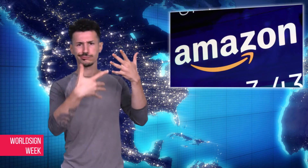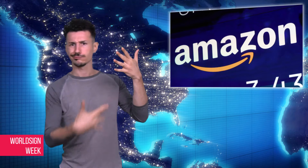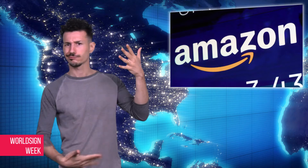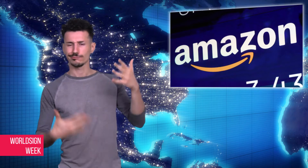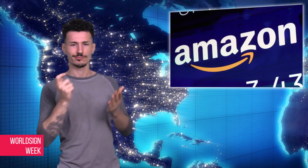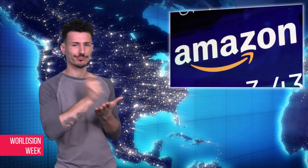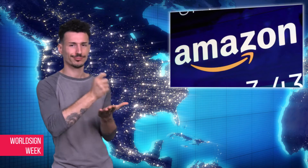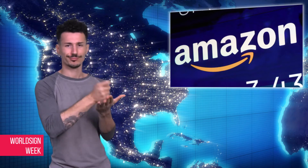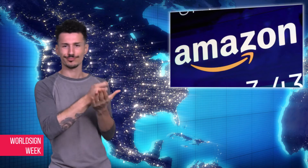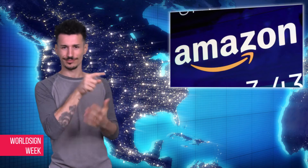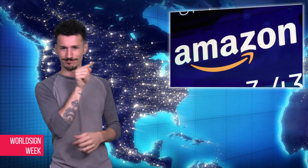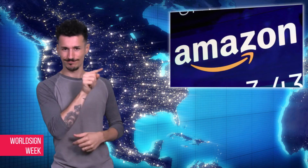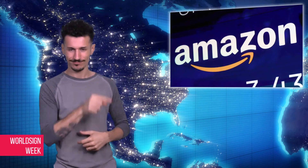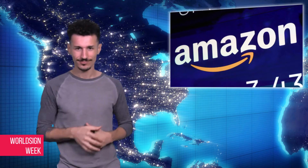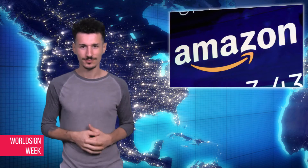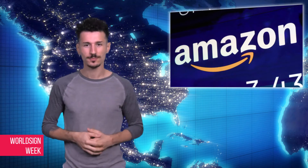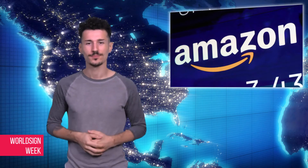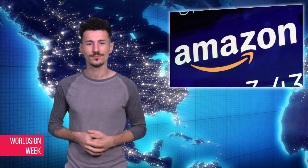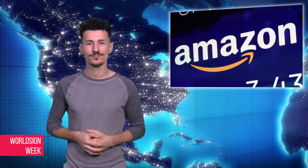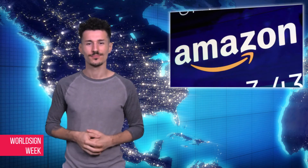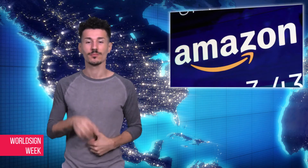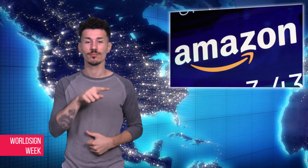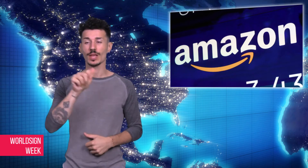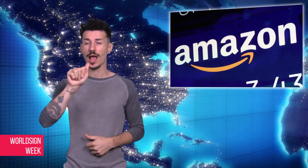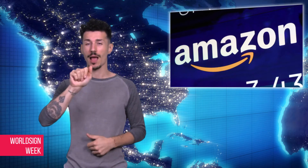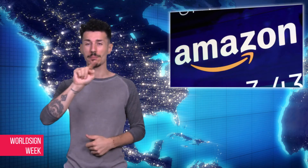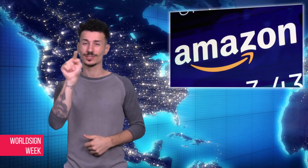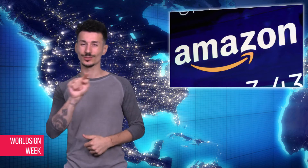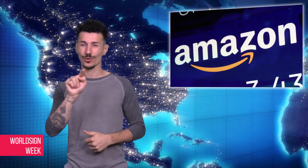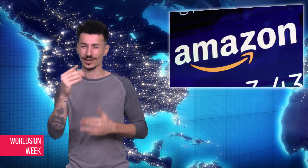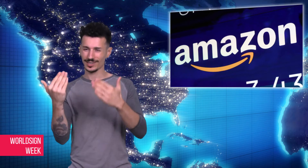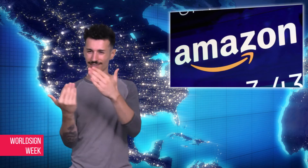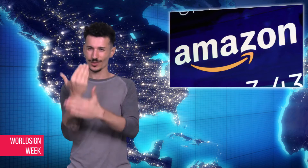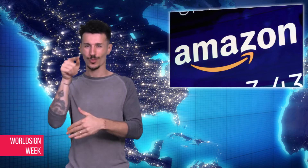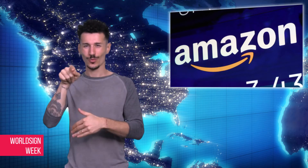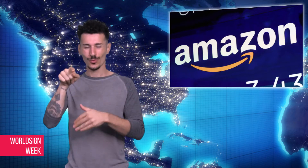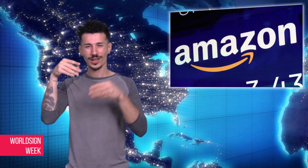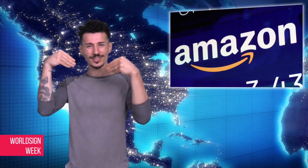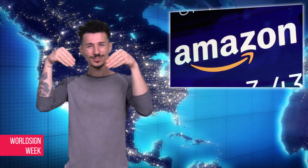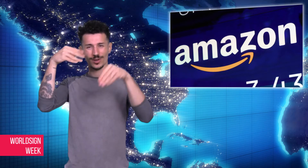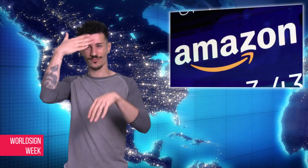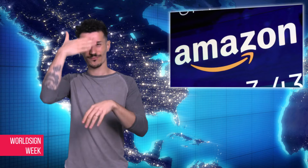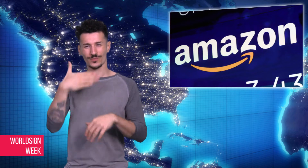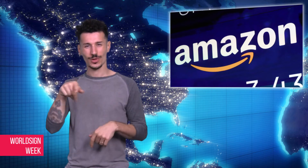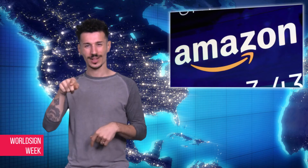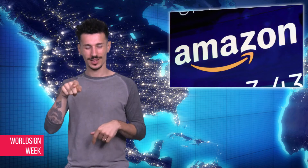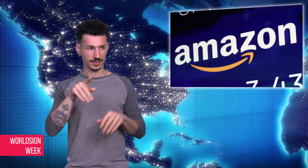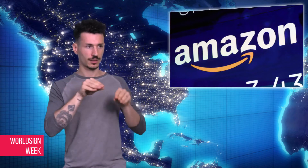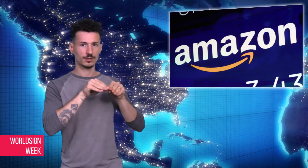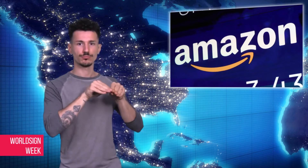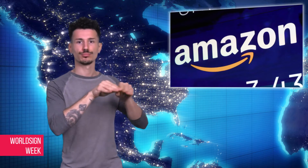the United Kingdom. Amazon is the second most valuable company in the